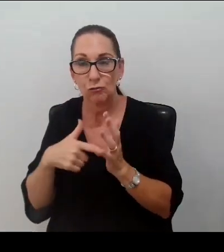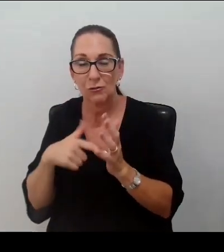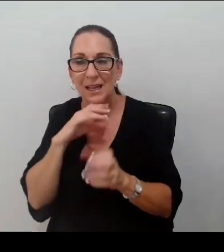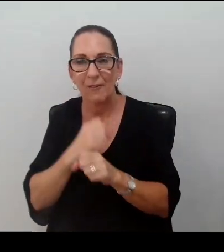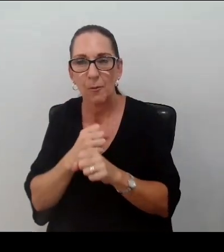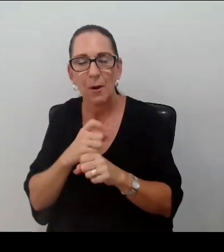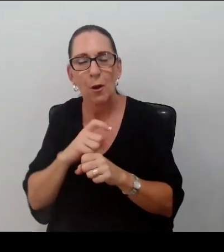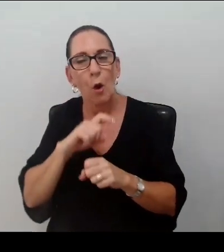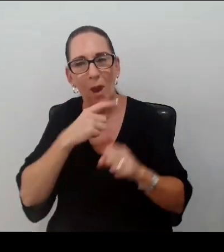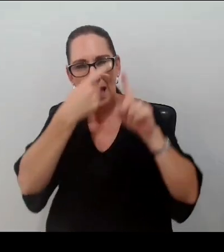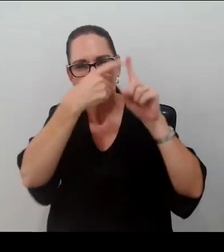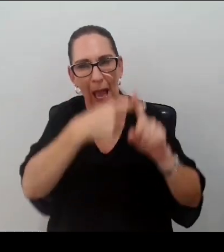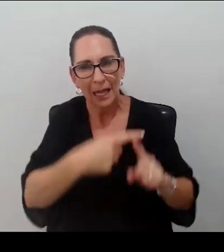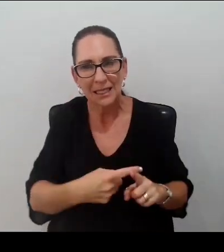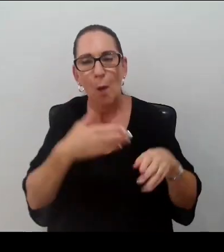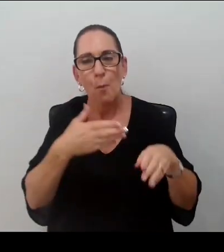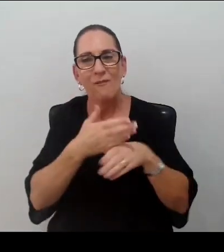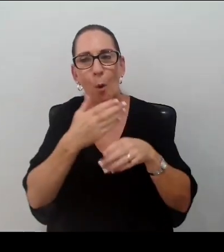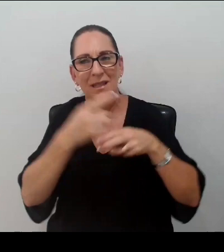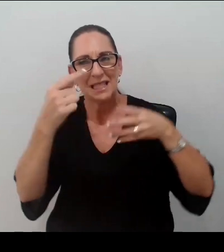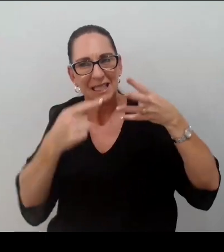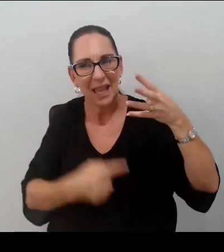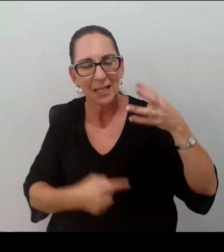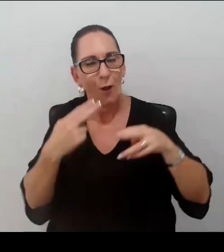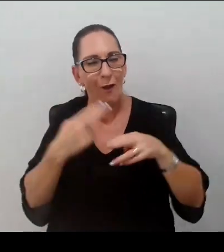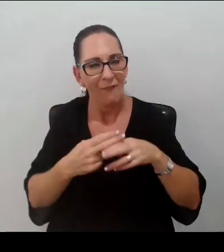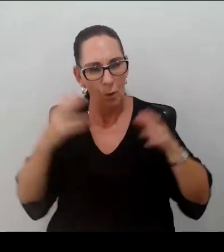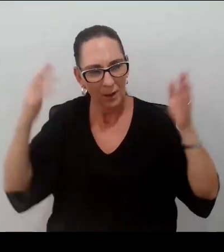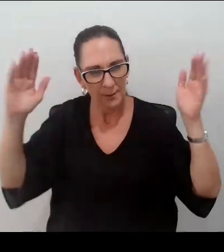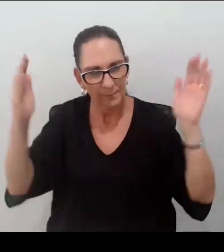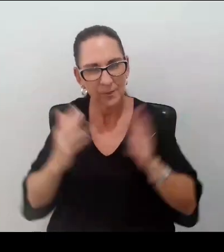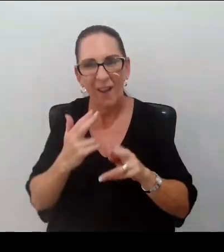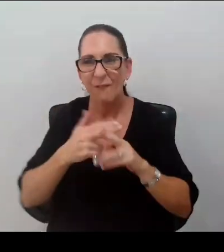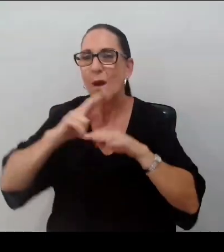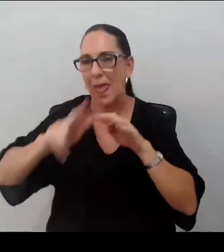to drive the reduction and elimination of restrictive practices, nationally.